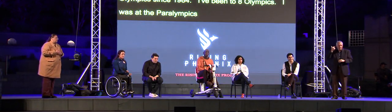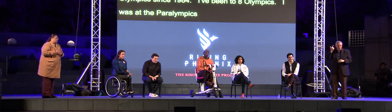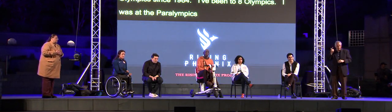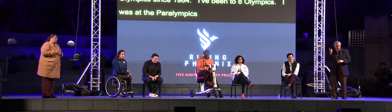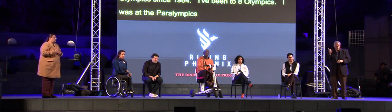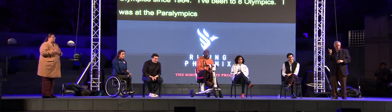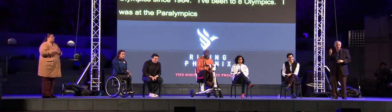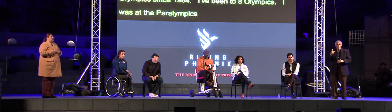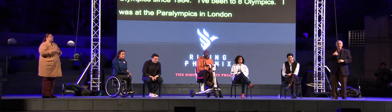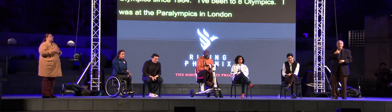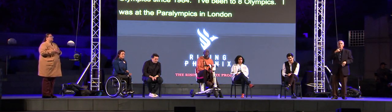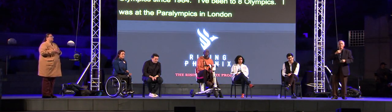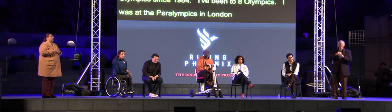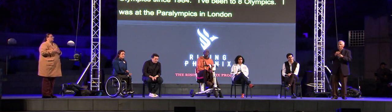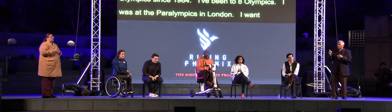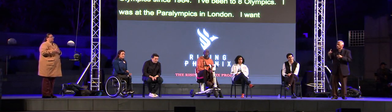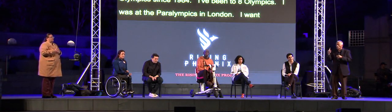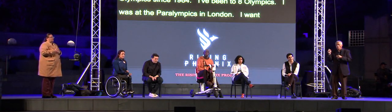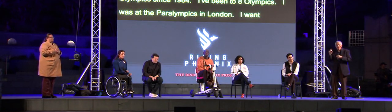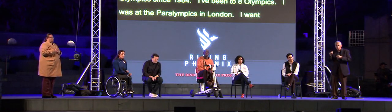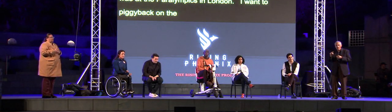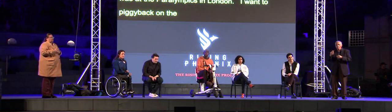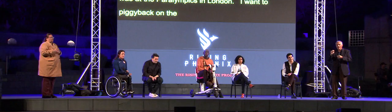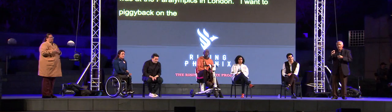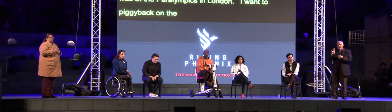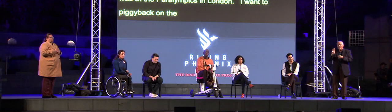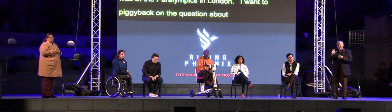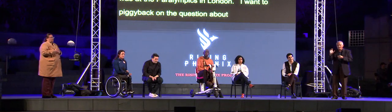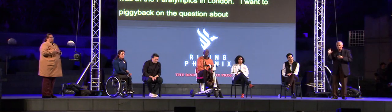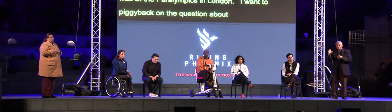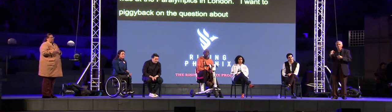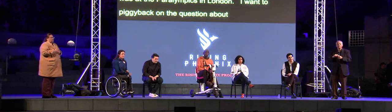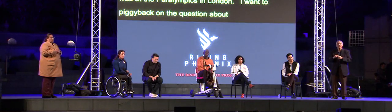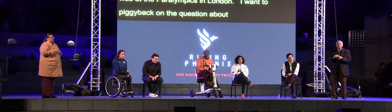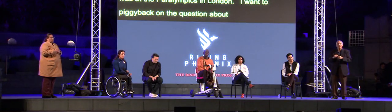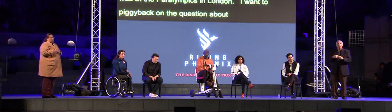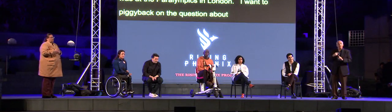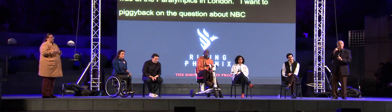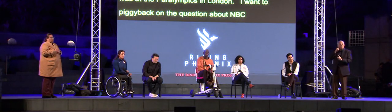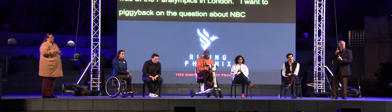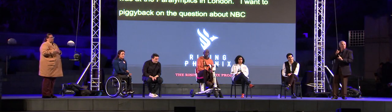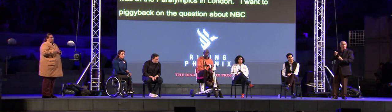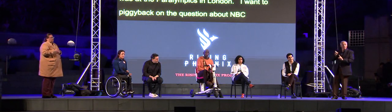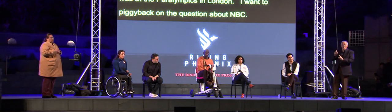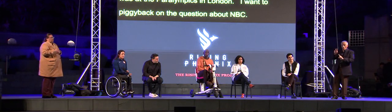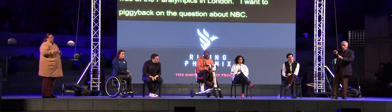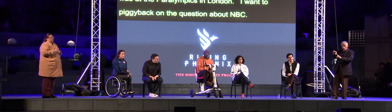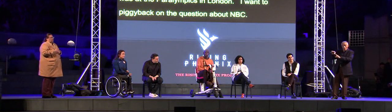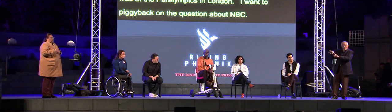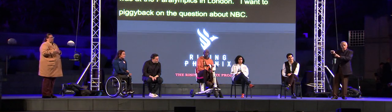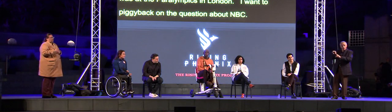I want to piggyback on the question about NBC. I think their coverage, honestly,